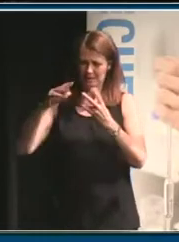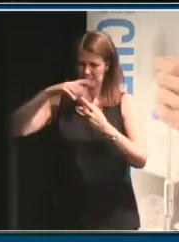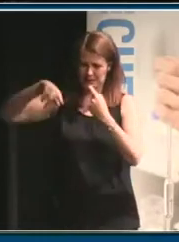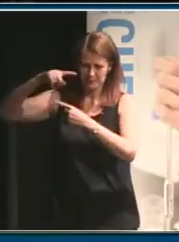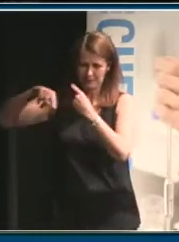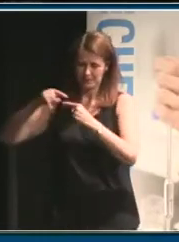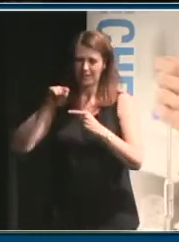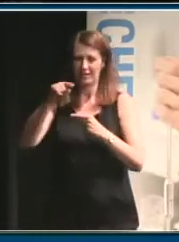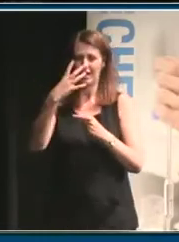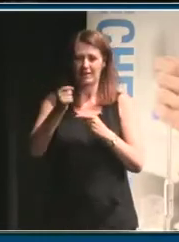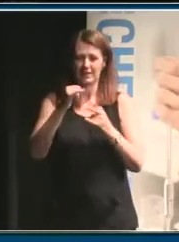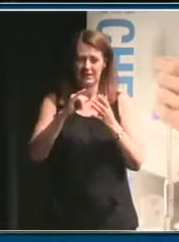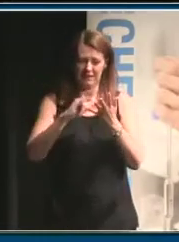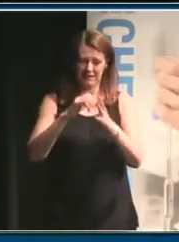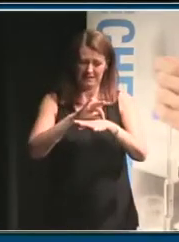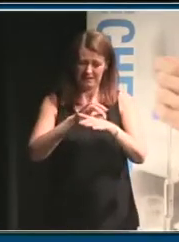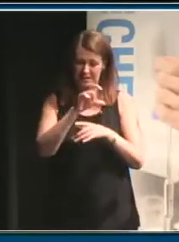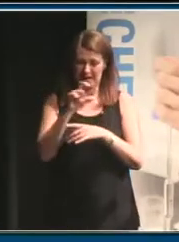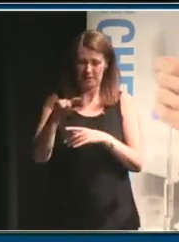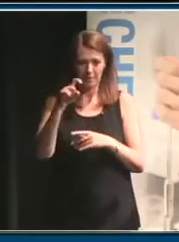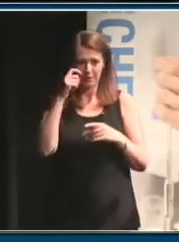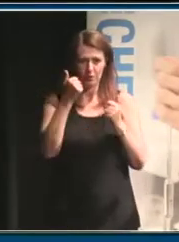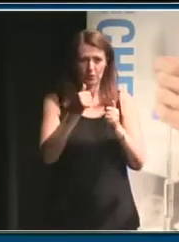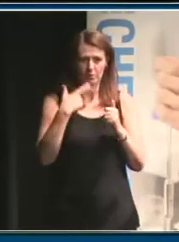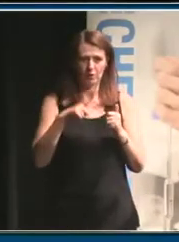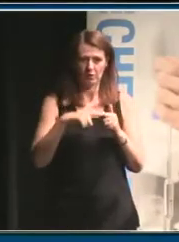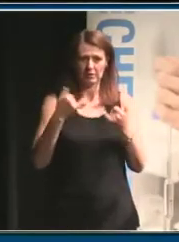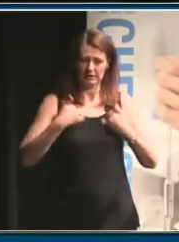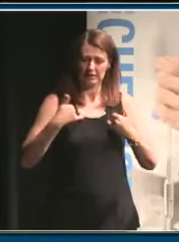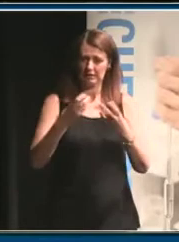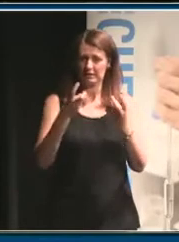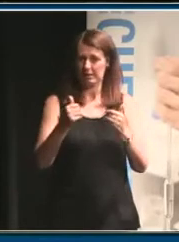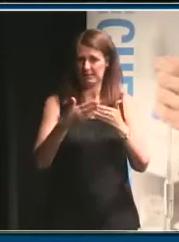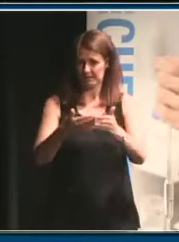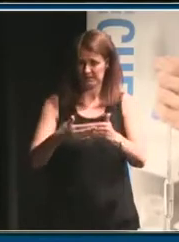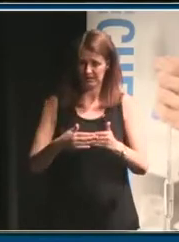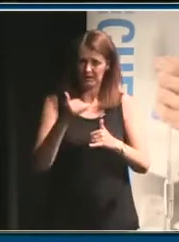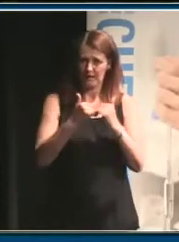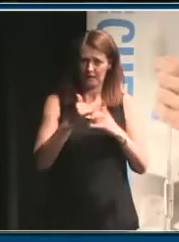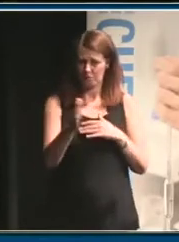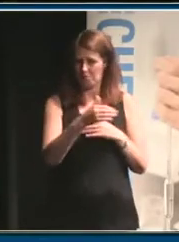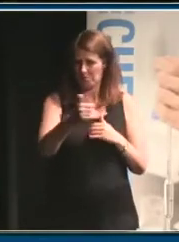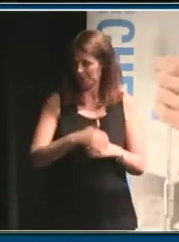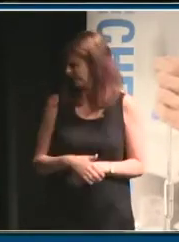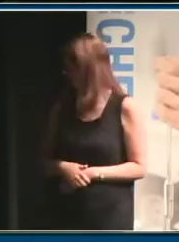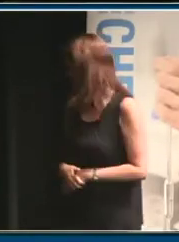skin cancer but it's a good mechanism that cures some diseases and very very efficient. So knowing